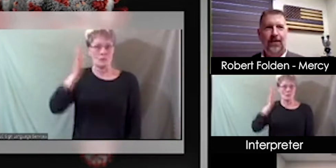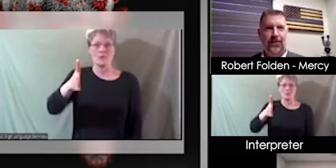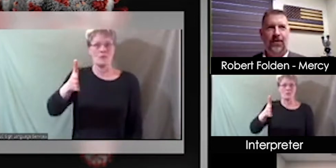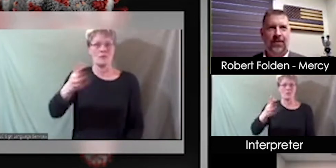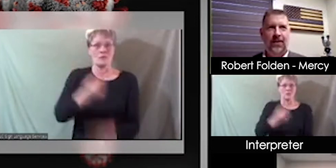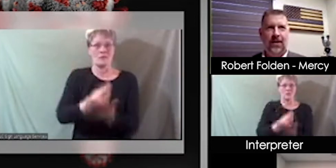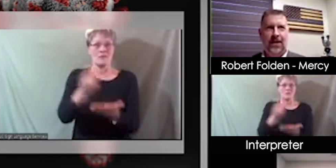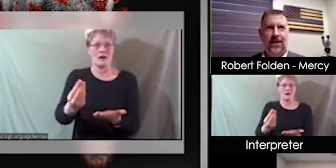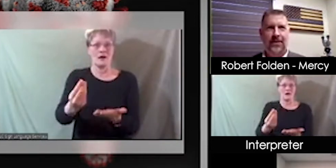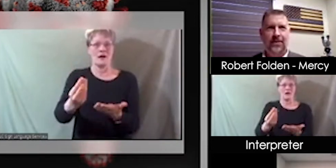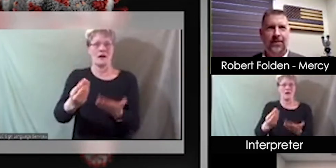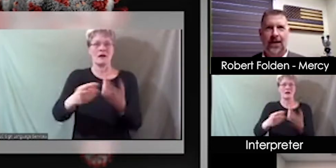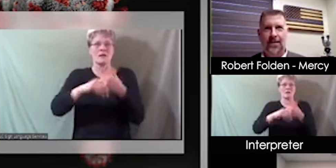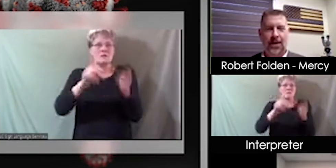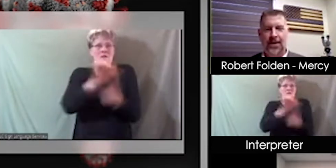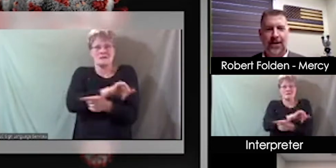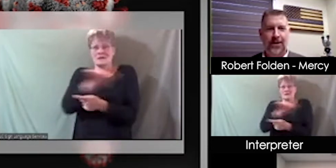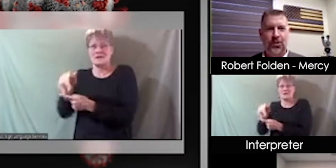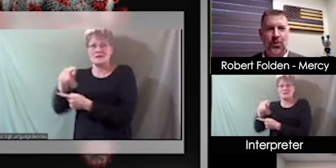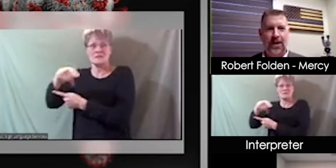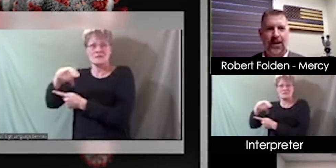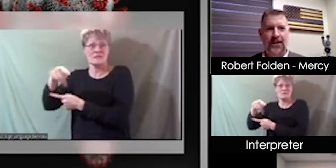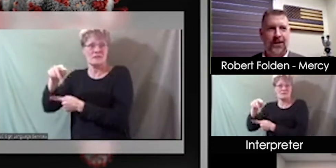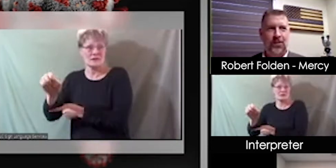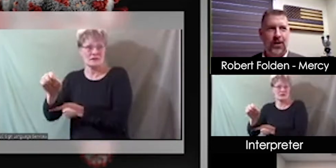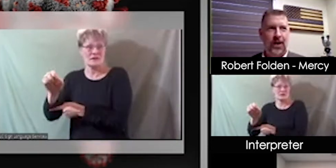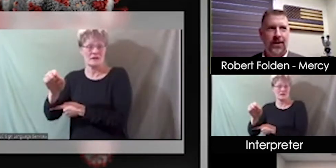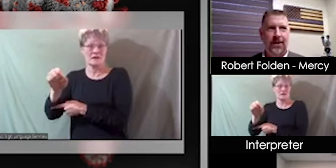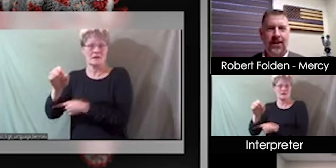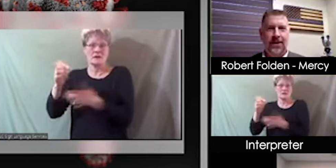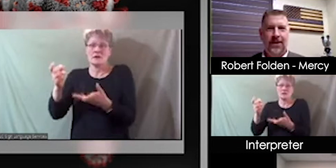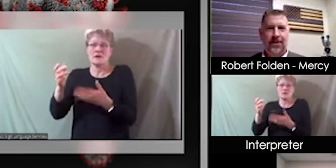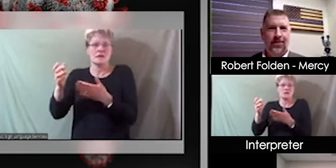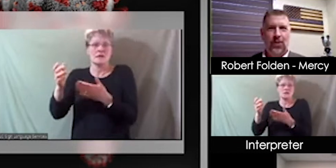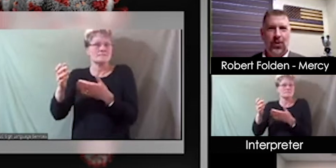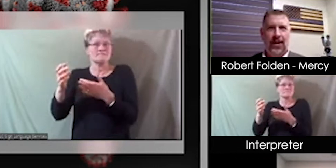Even if we felt like, at by the end of this week, let's say we thought